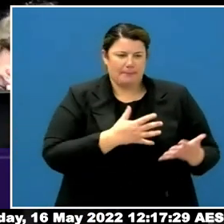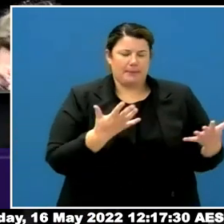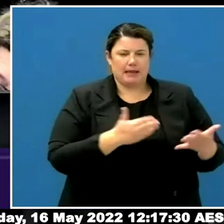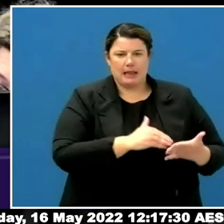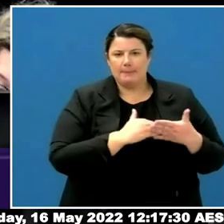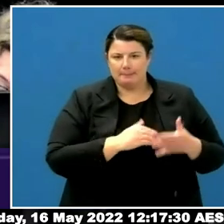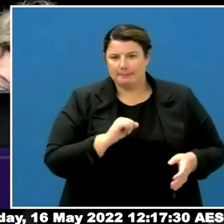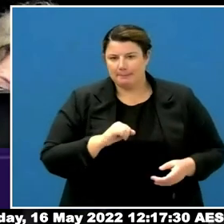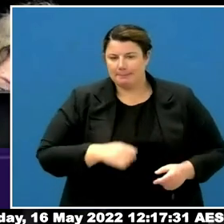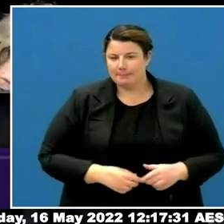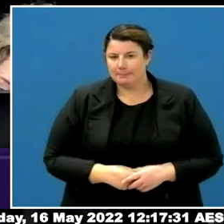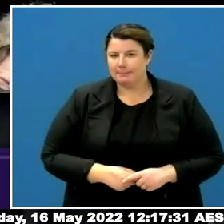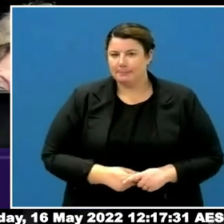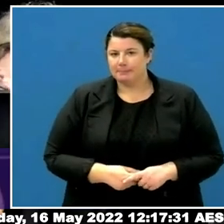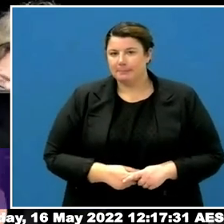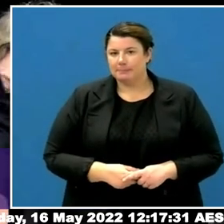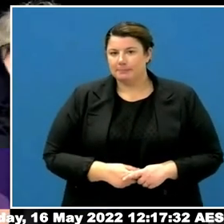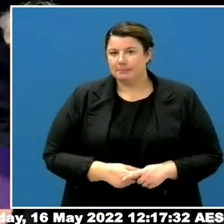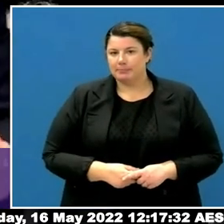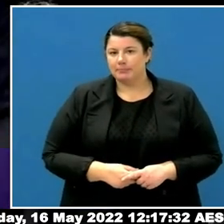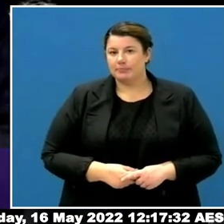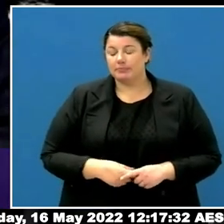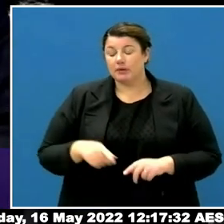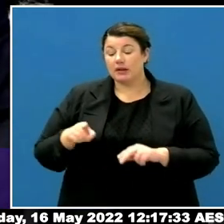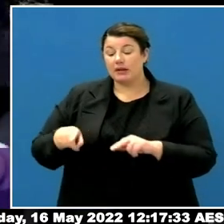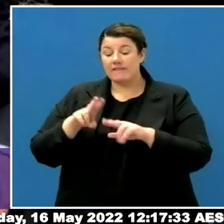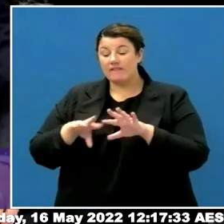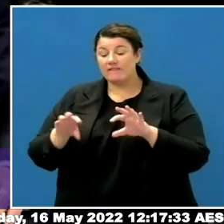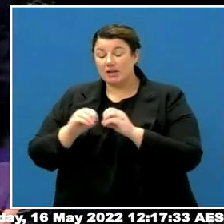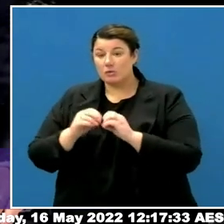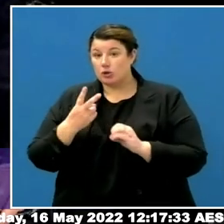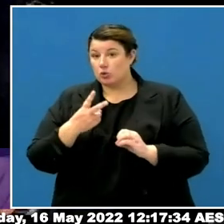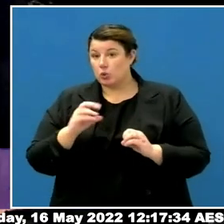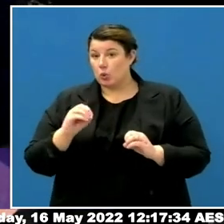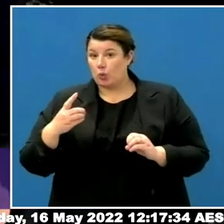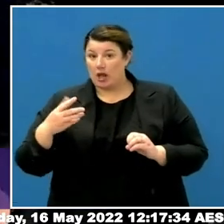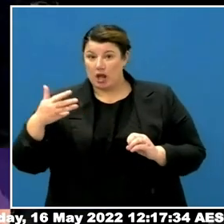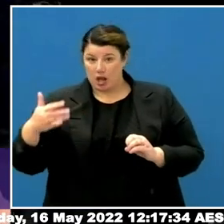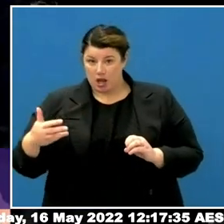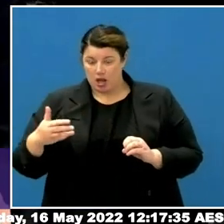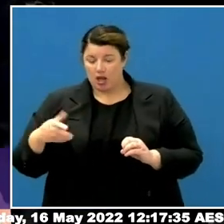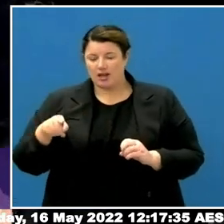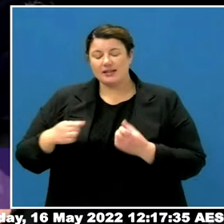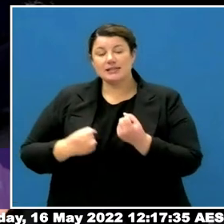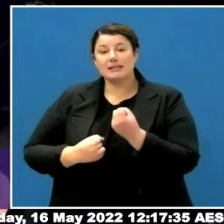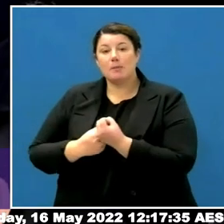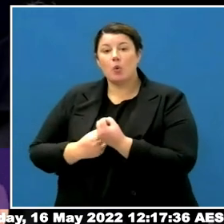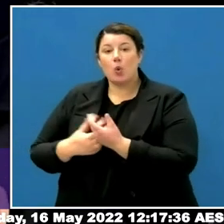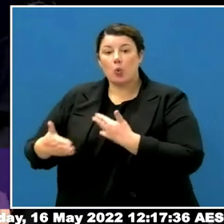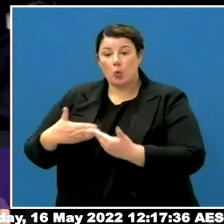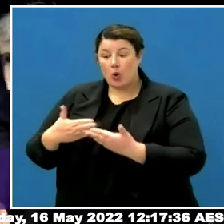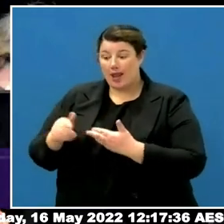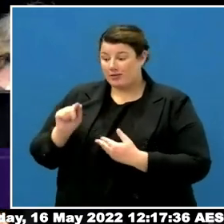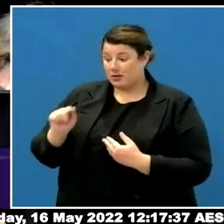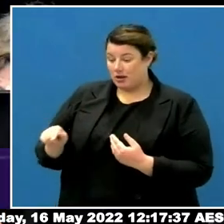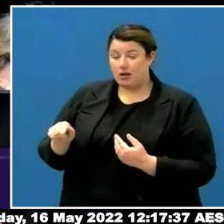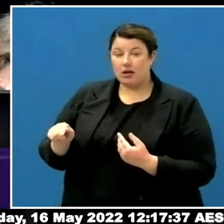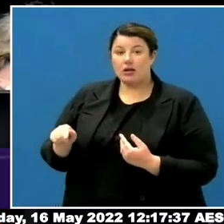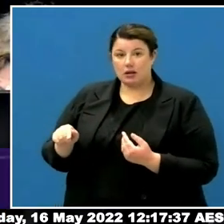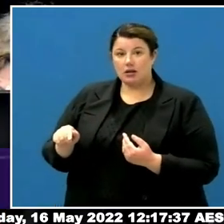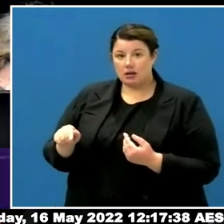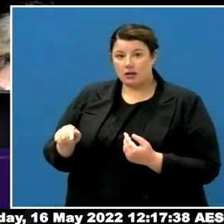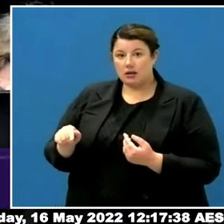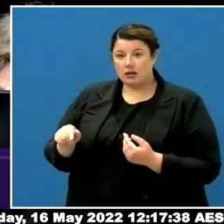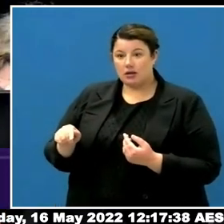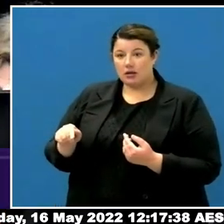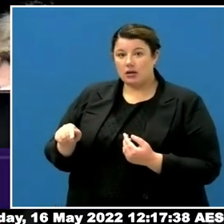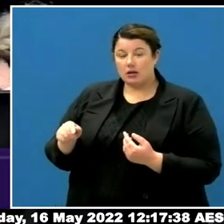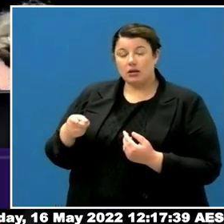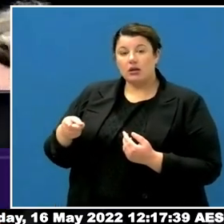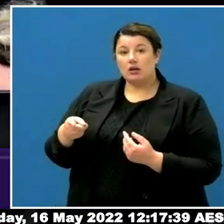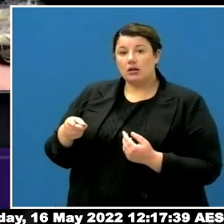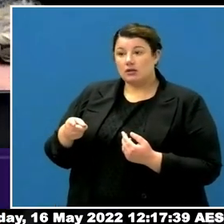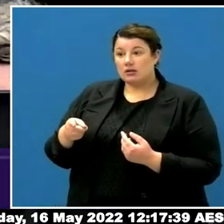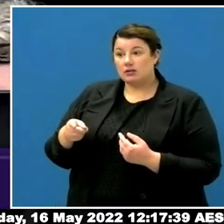In February 2019, Gilgai, on your behalf, write to the CEO Mr Herald again.